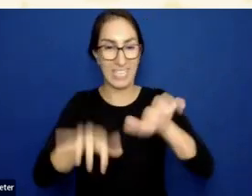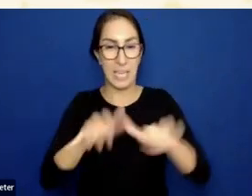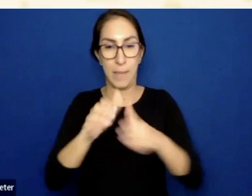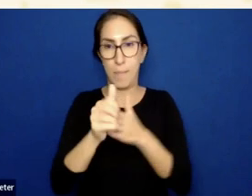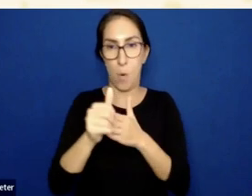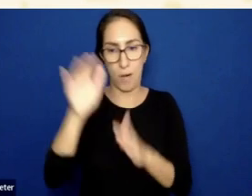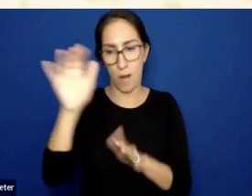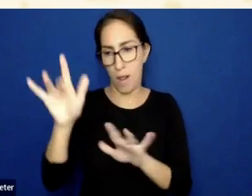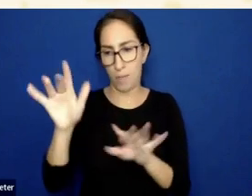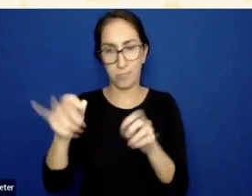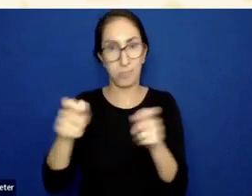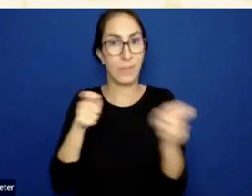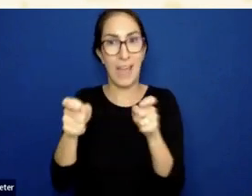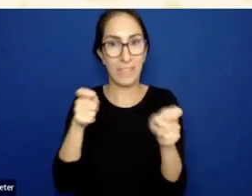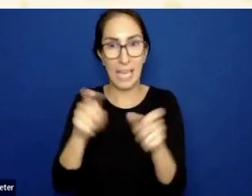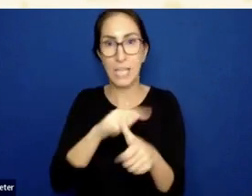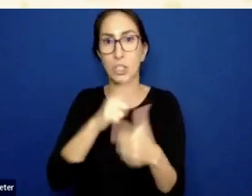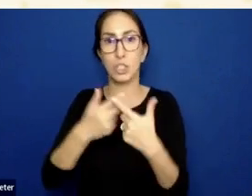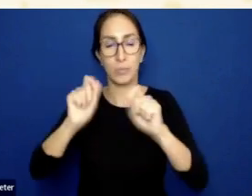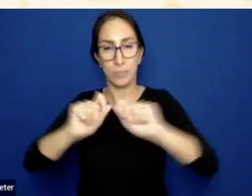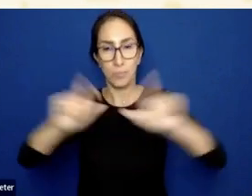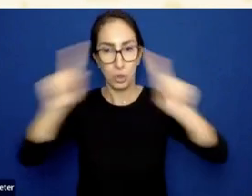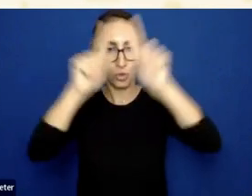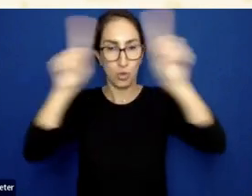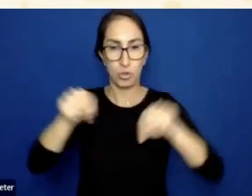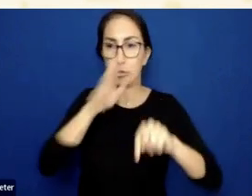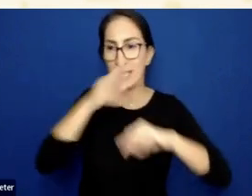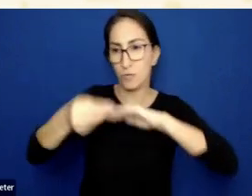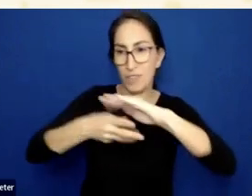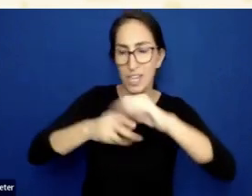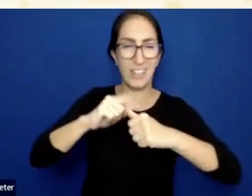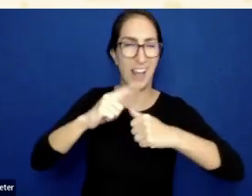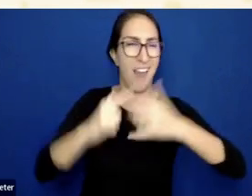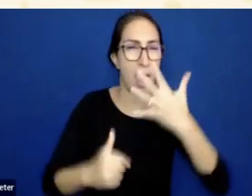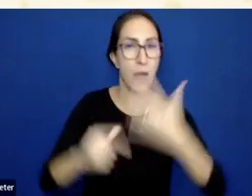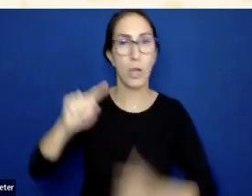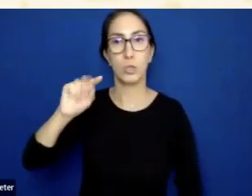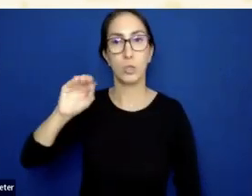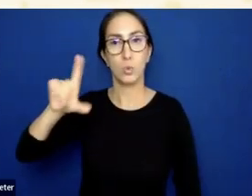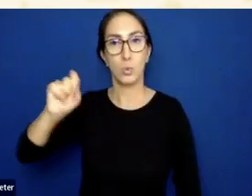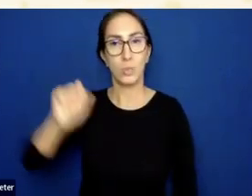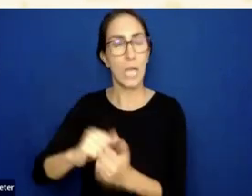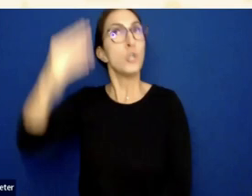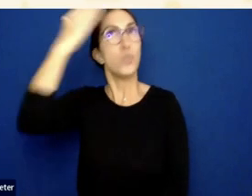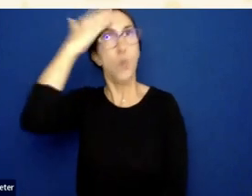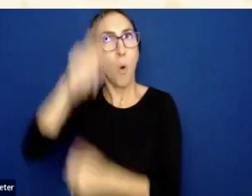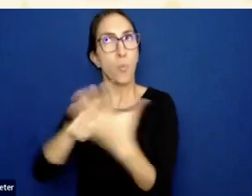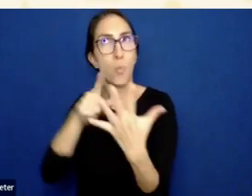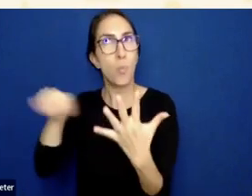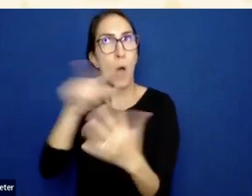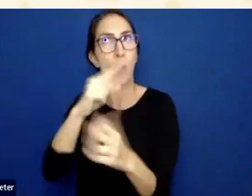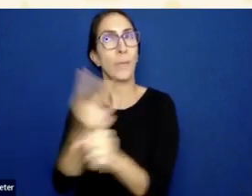magnification tools, and all the tools that would be necessary for people with disabilities to access the content.